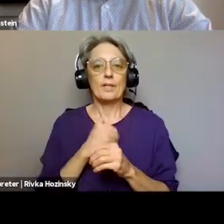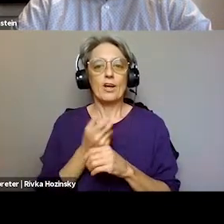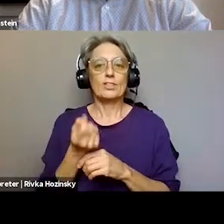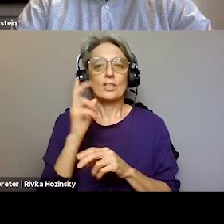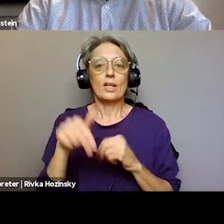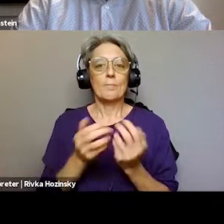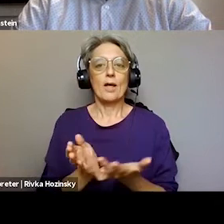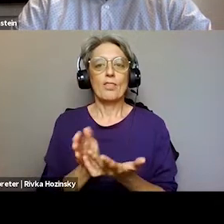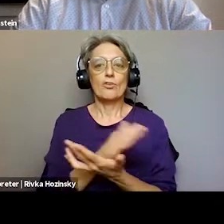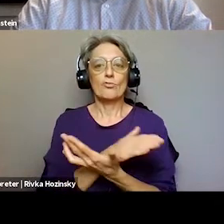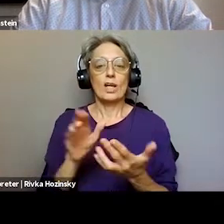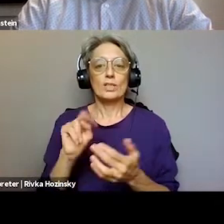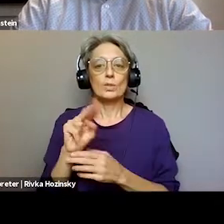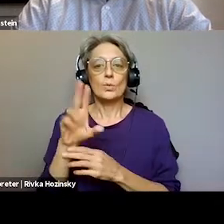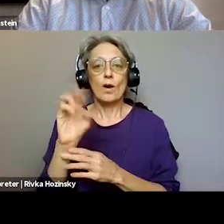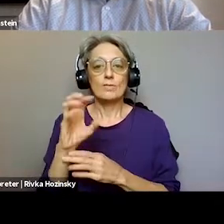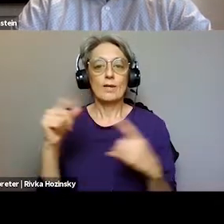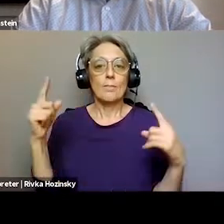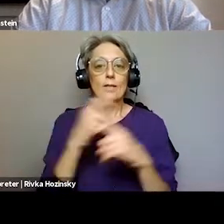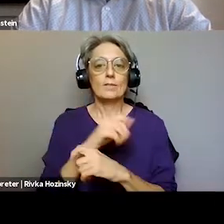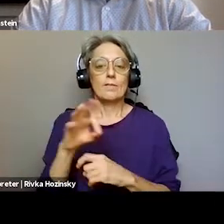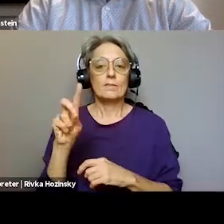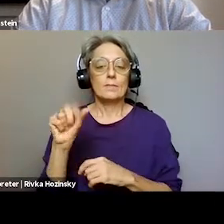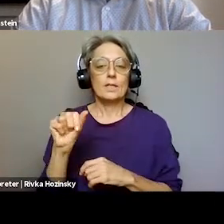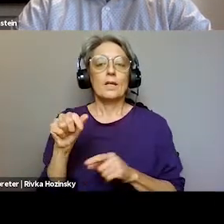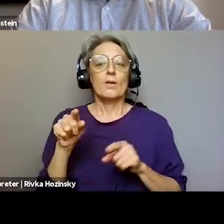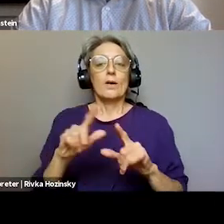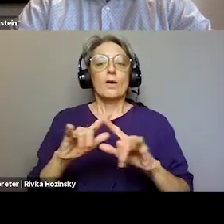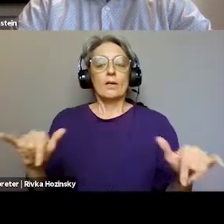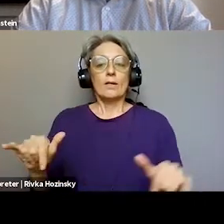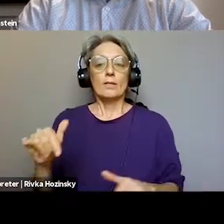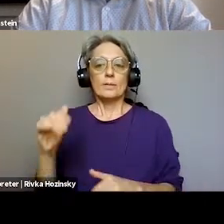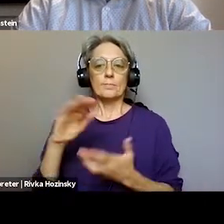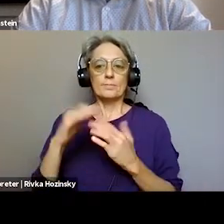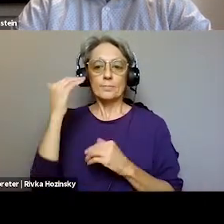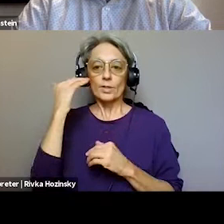nuance and complexity of disability while being mindful of overlapping identities.